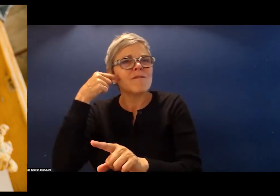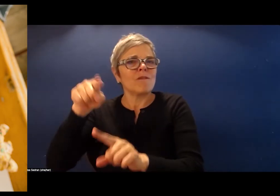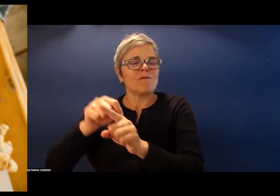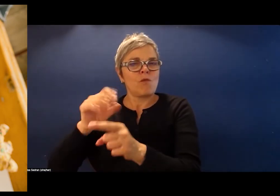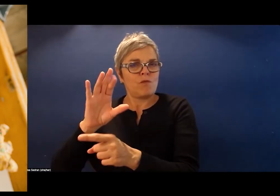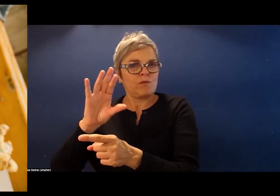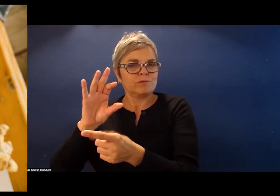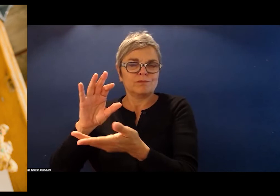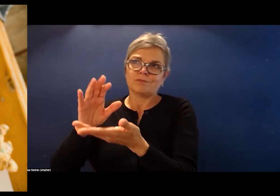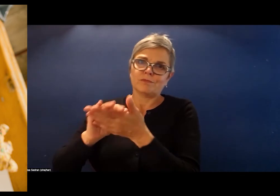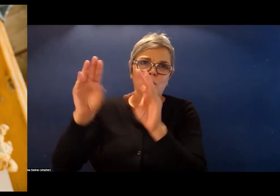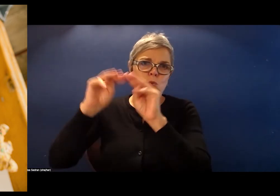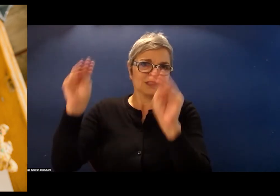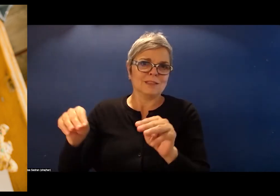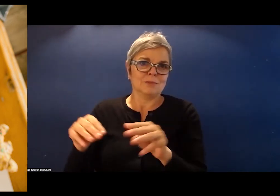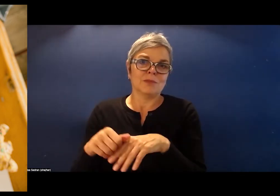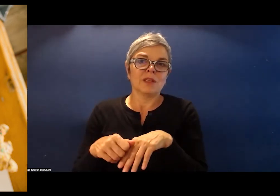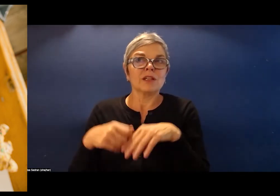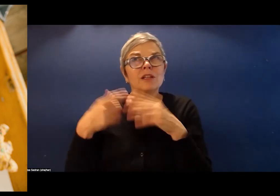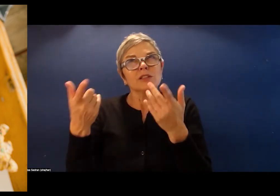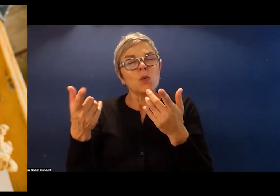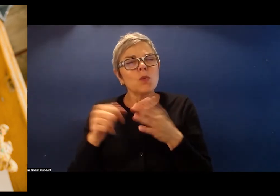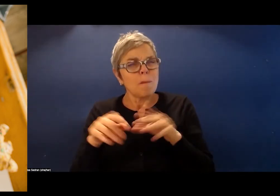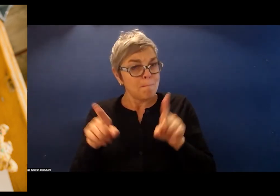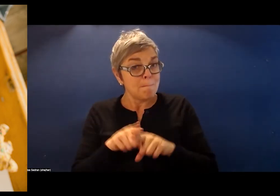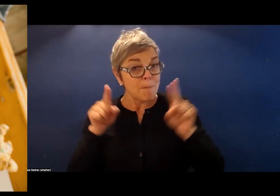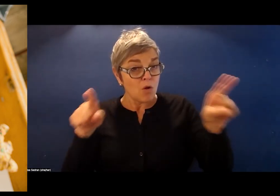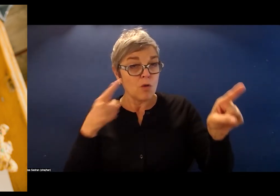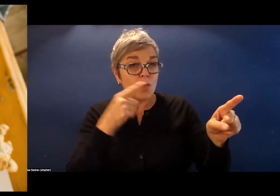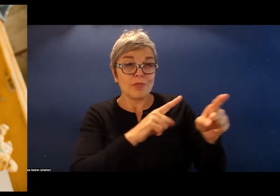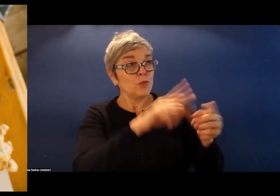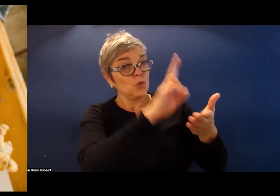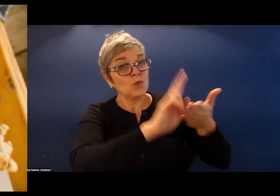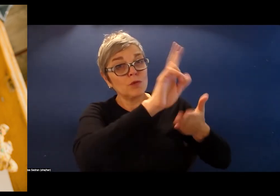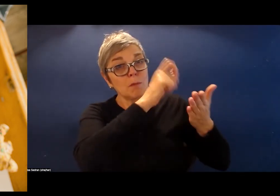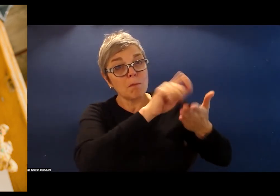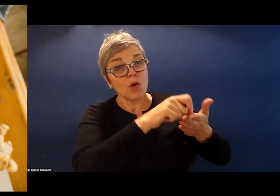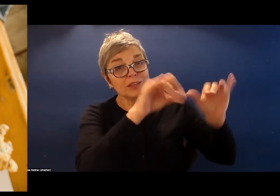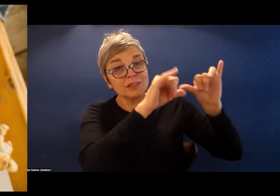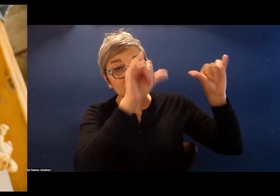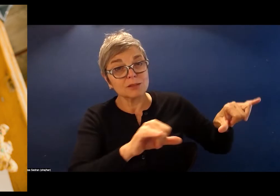is that we haven't been very transparent about the message that you can come to the museum